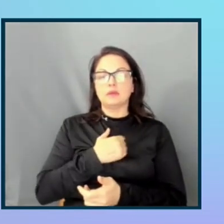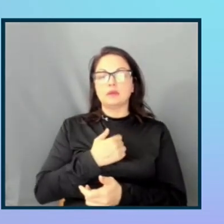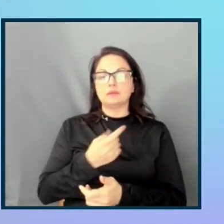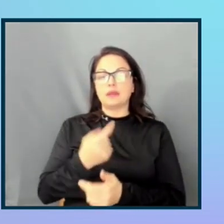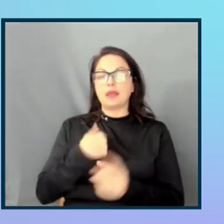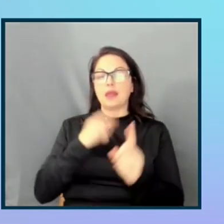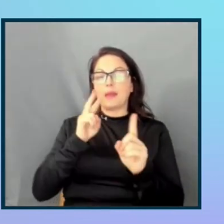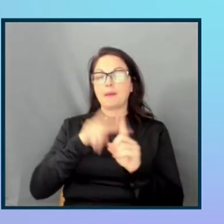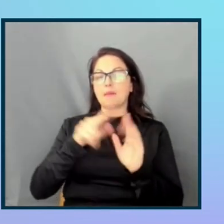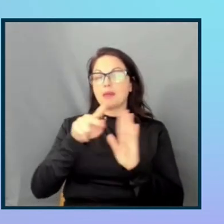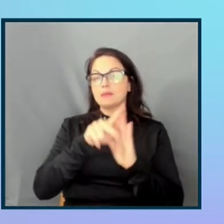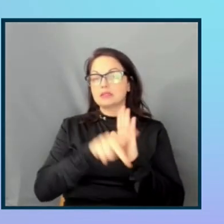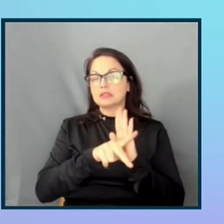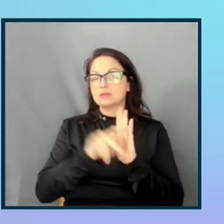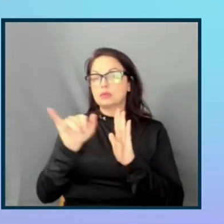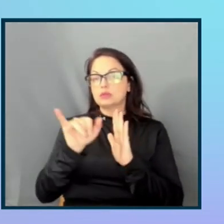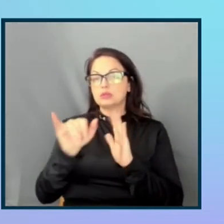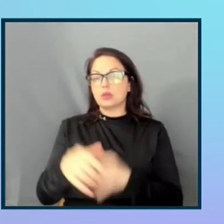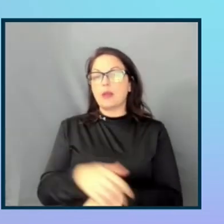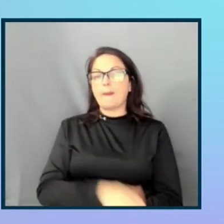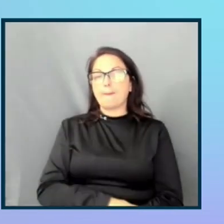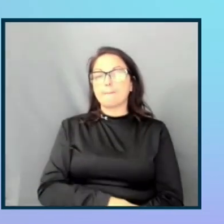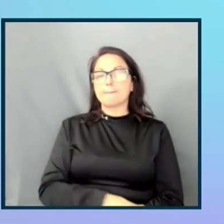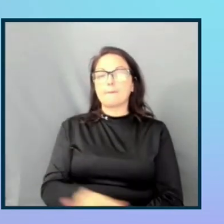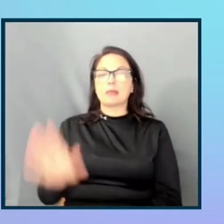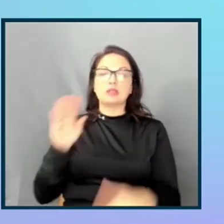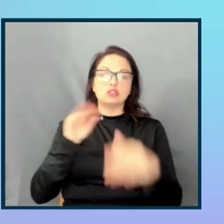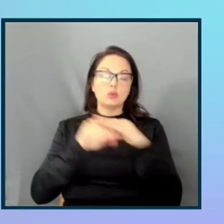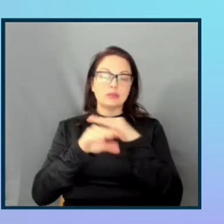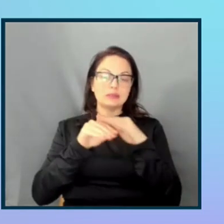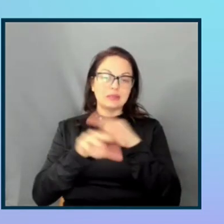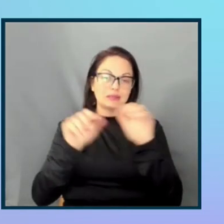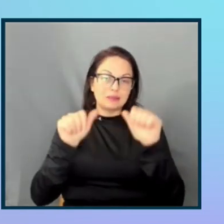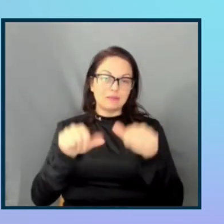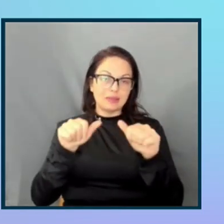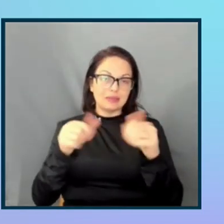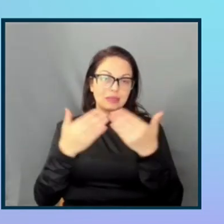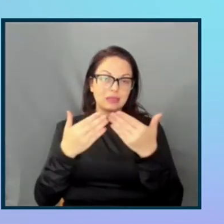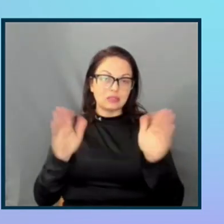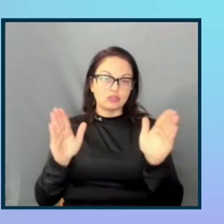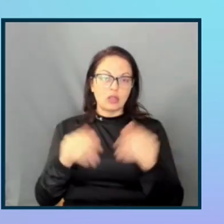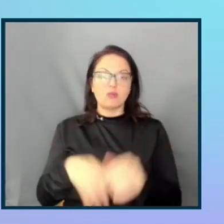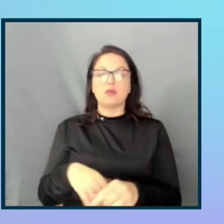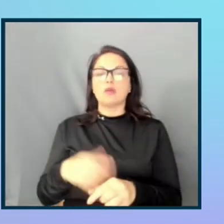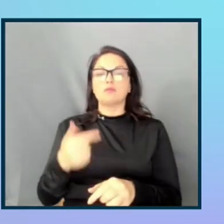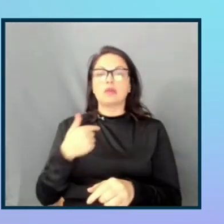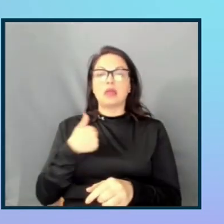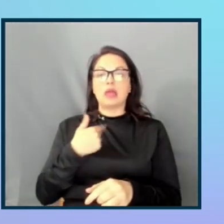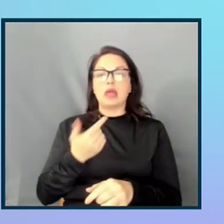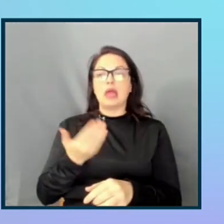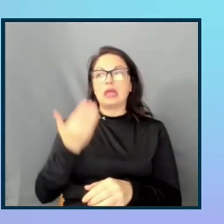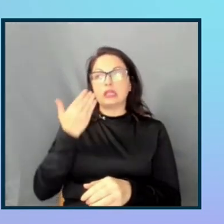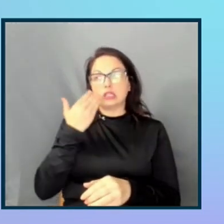to accessibility in general. I only know as much as I know, there's a hell of a lot I don't know.